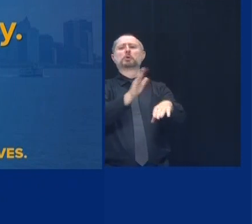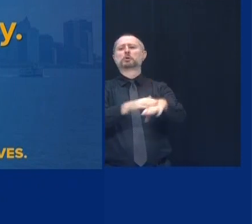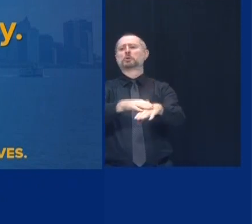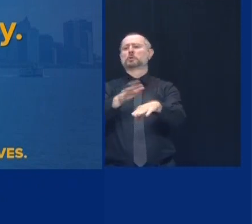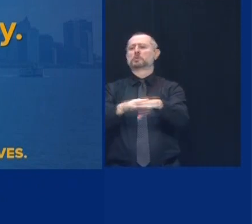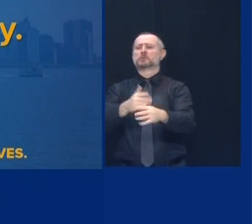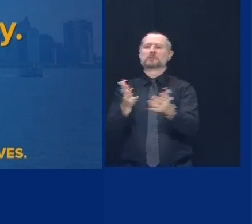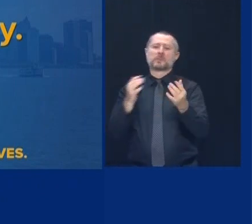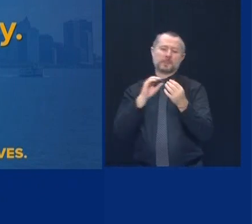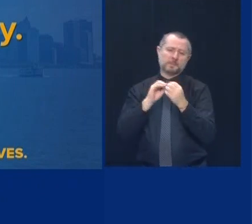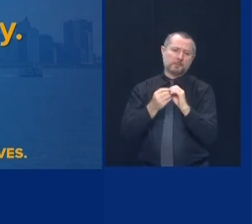THAT'S THE FACT.